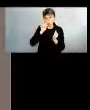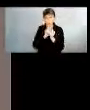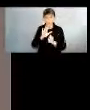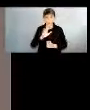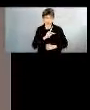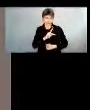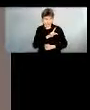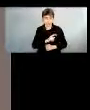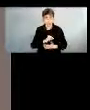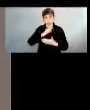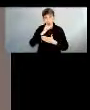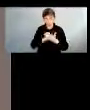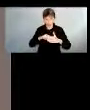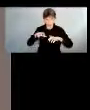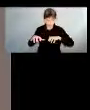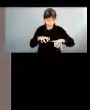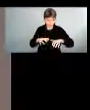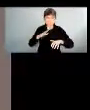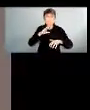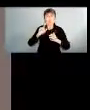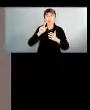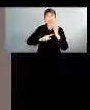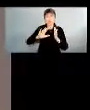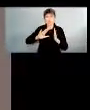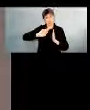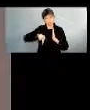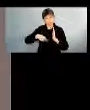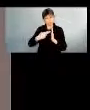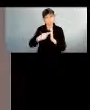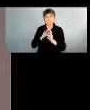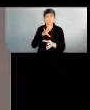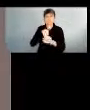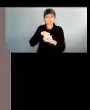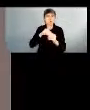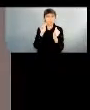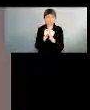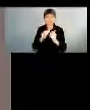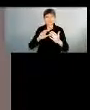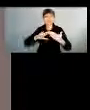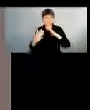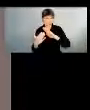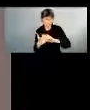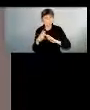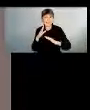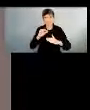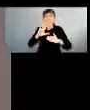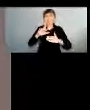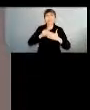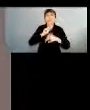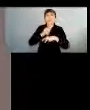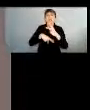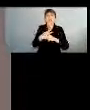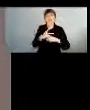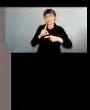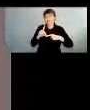play in their artistic communities or disciplines. The proposed project and applicant’s goals